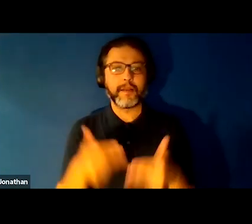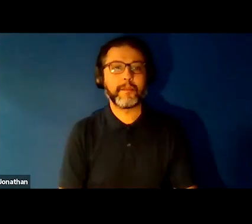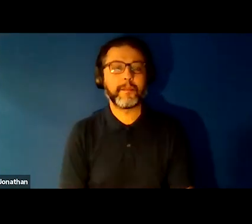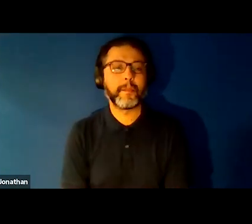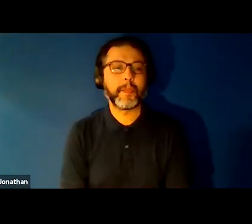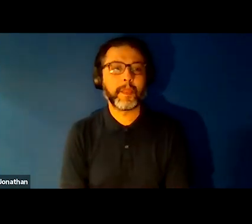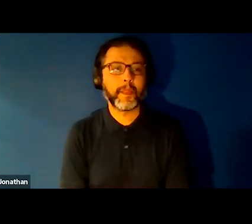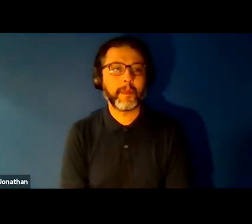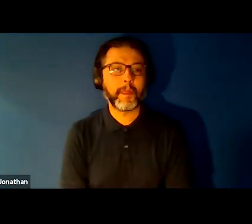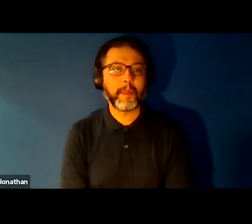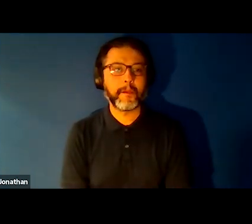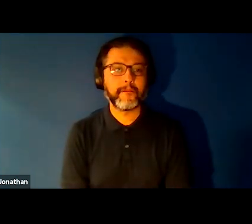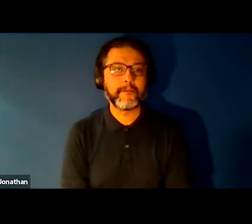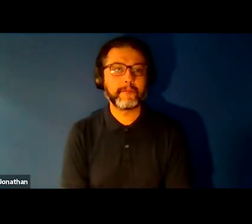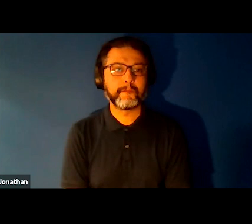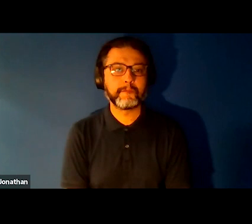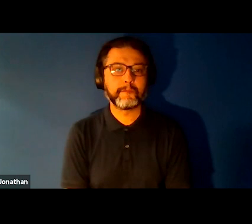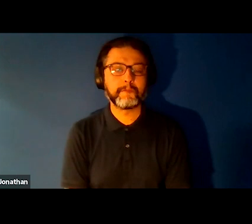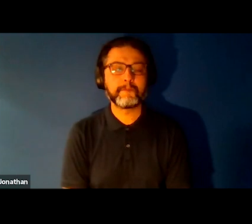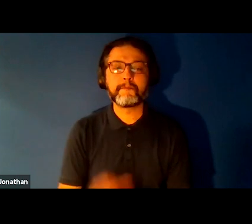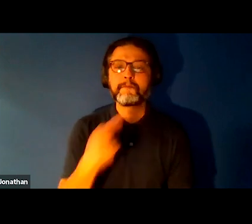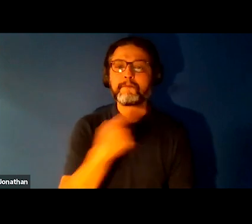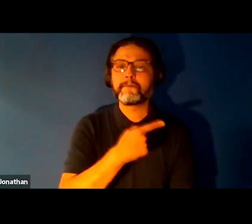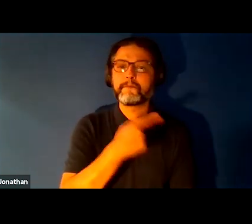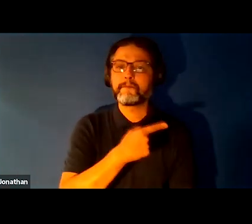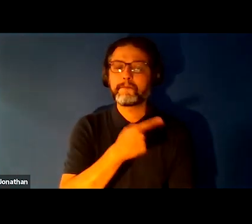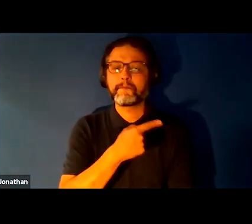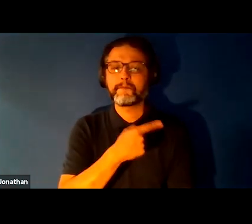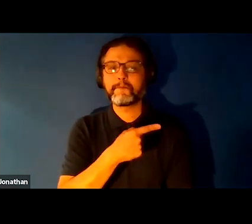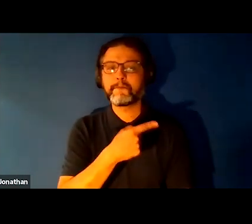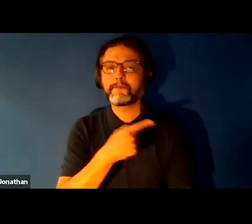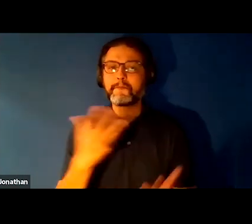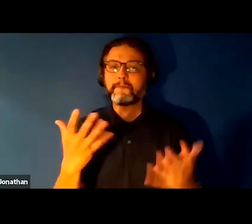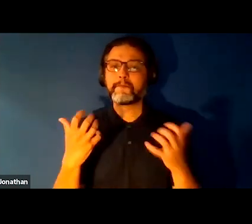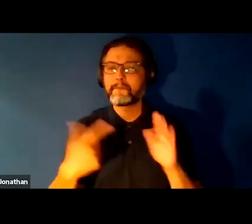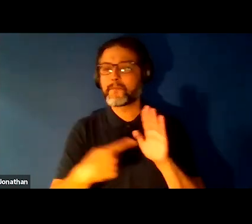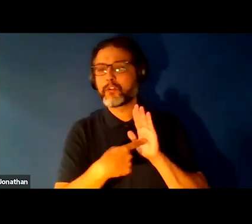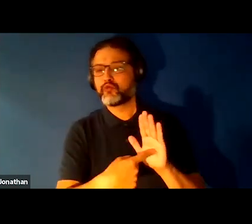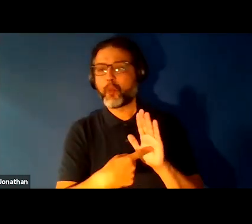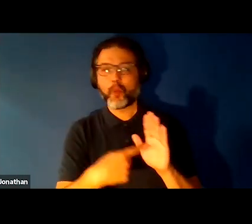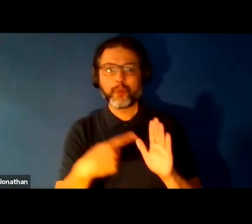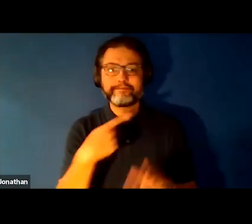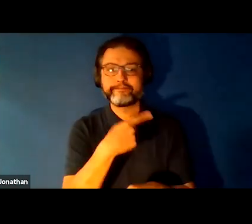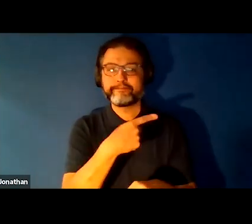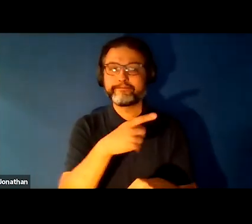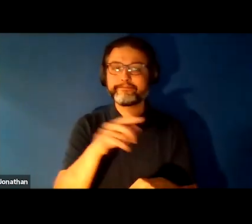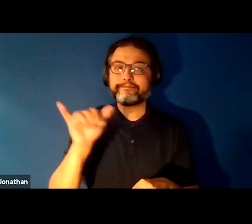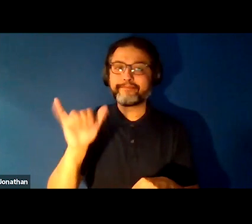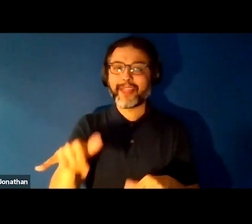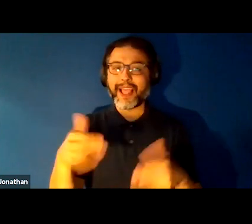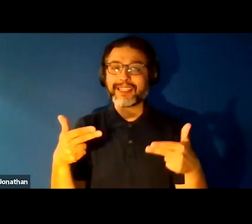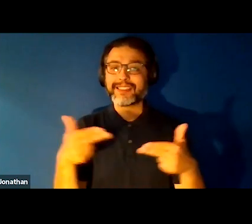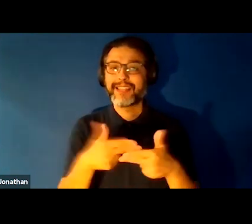To quickly orient you to these slides, just to get a sense of – there's a lot of visual